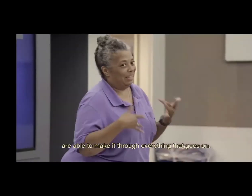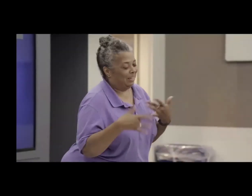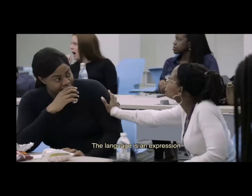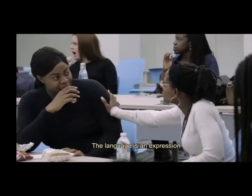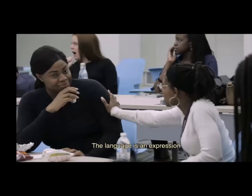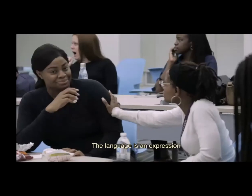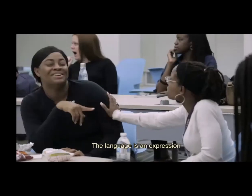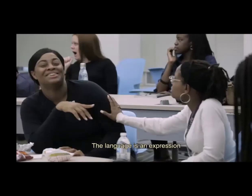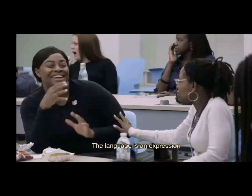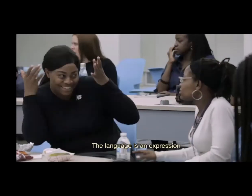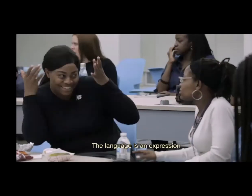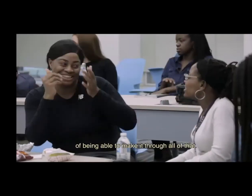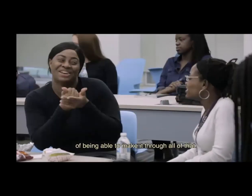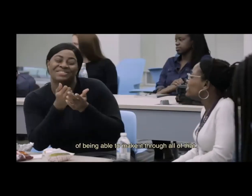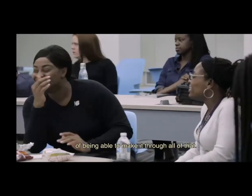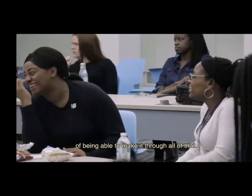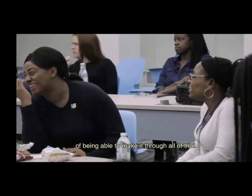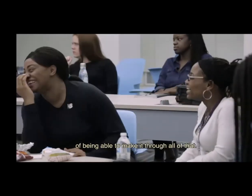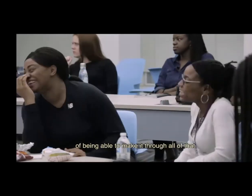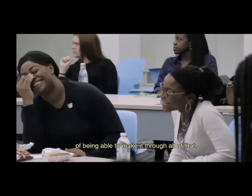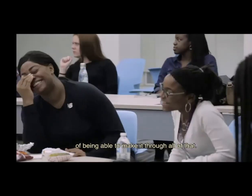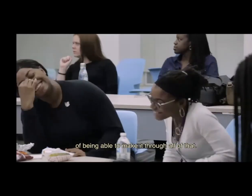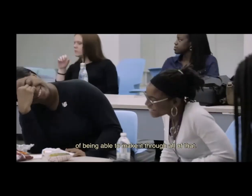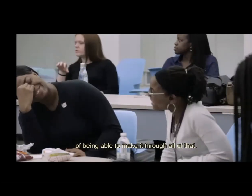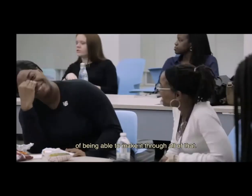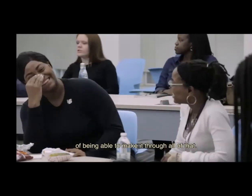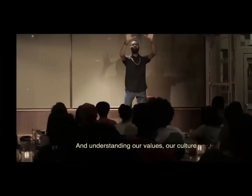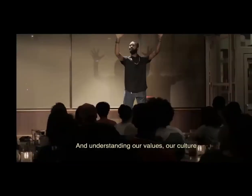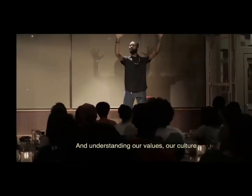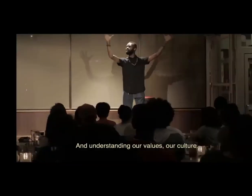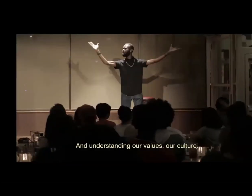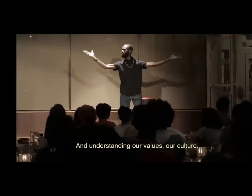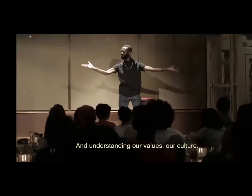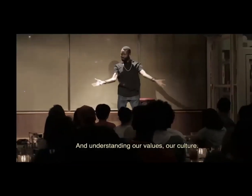language is an expression of being able to make it through all of that and understanding our values